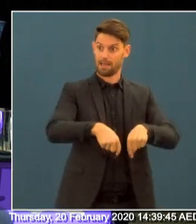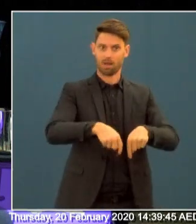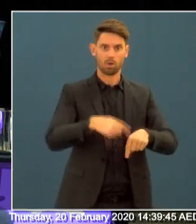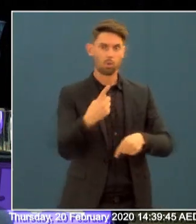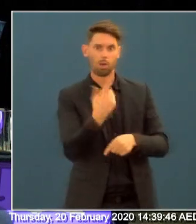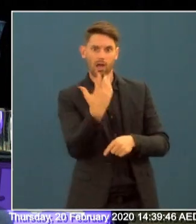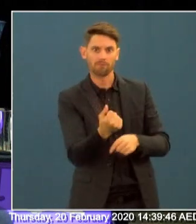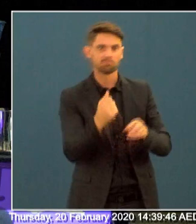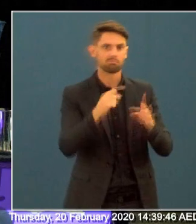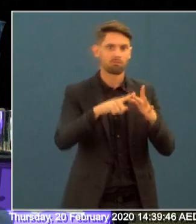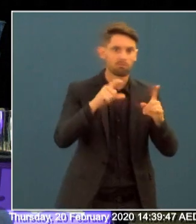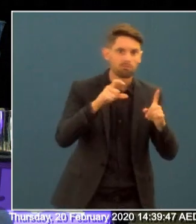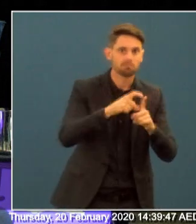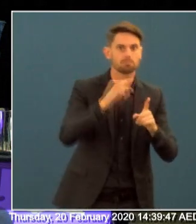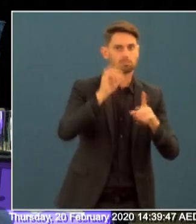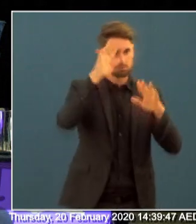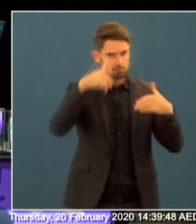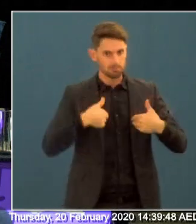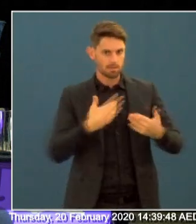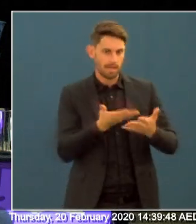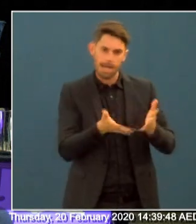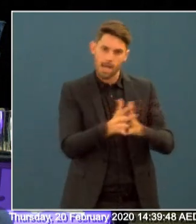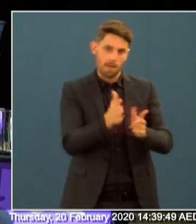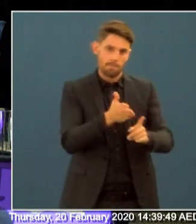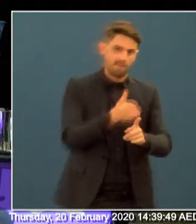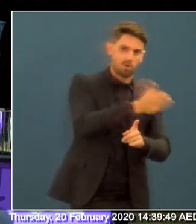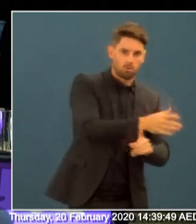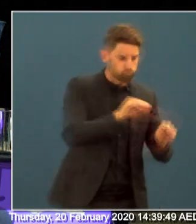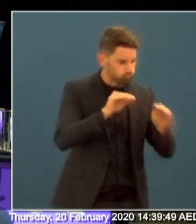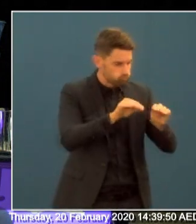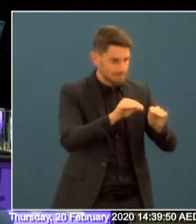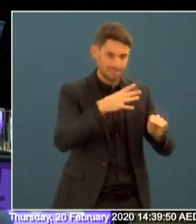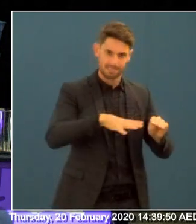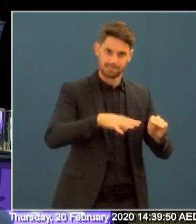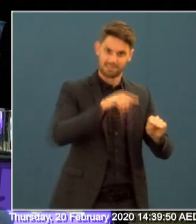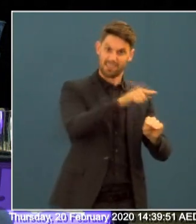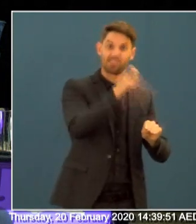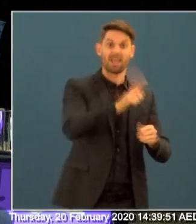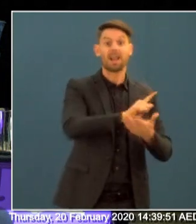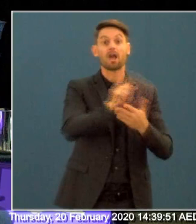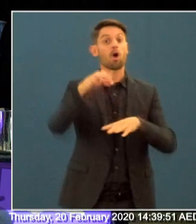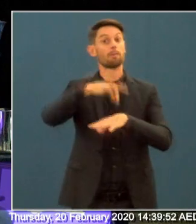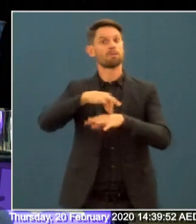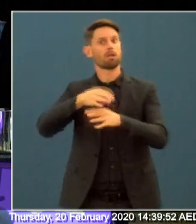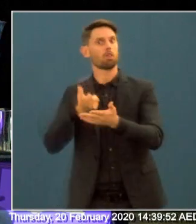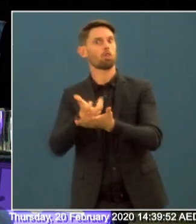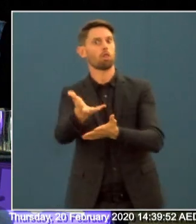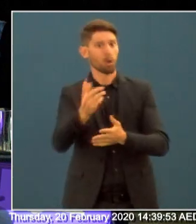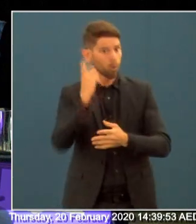healthier lives for them in Australia. Is there anywhere — any other country that may have done that analysis